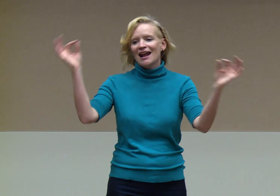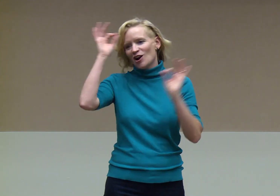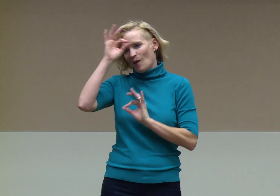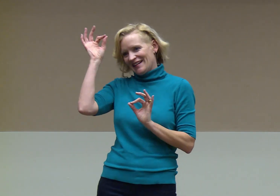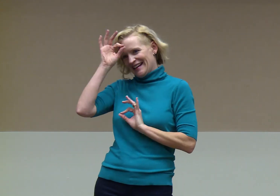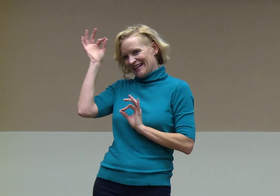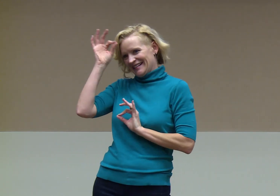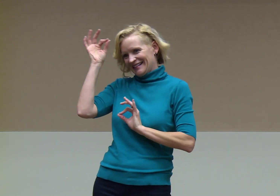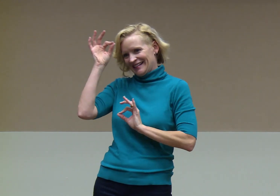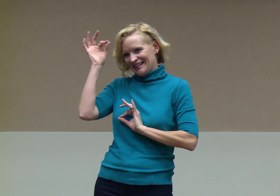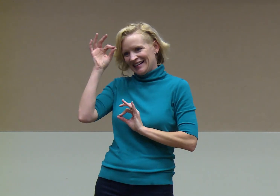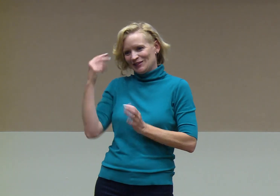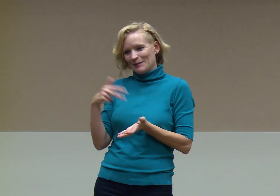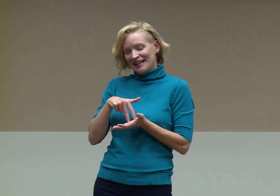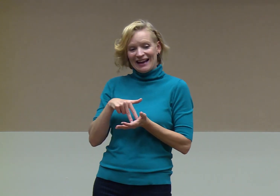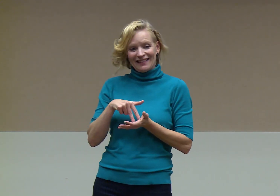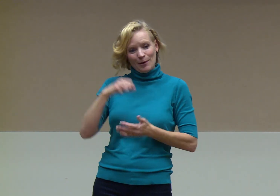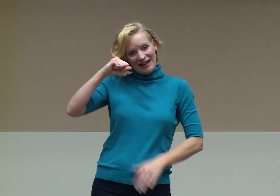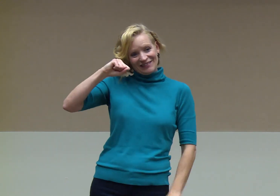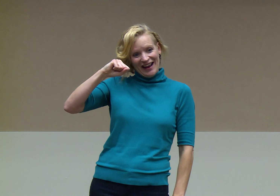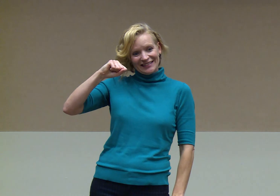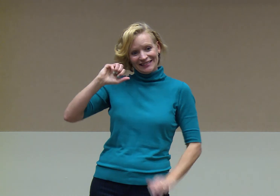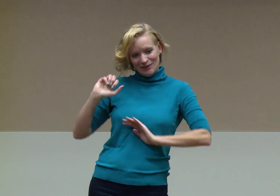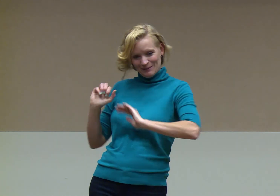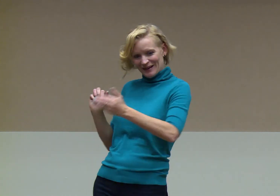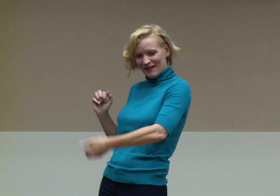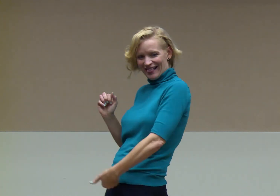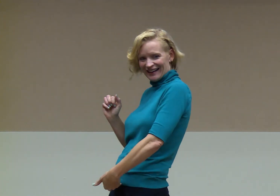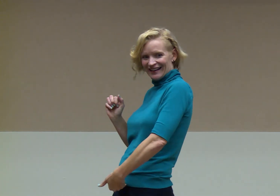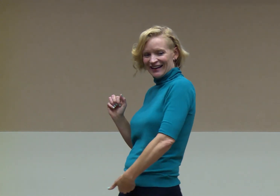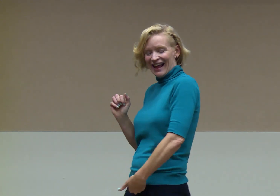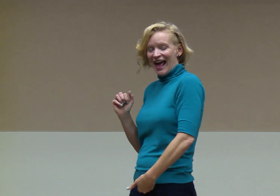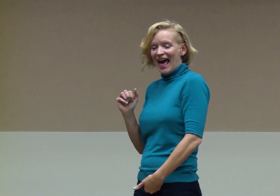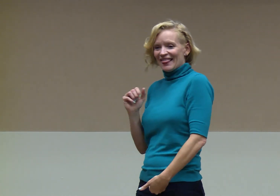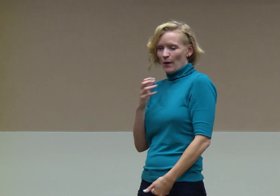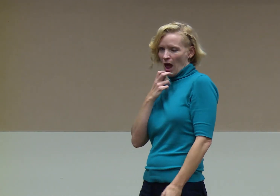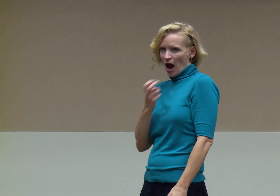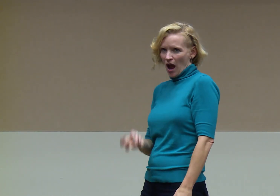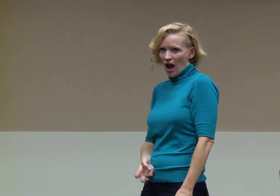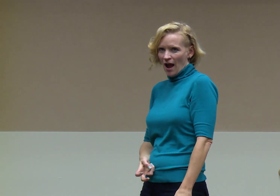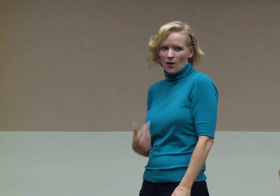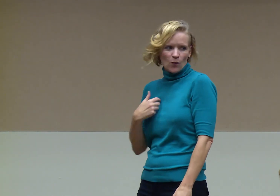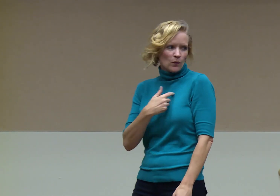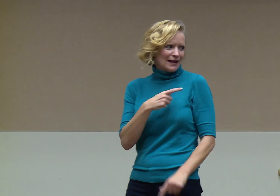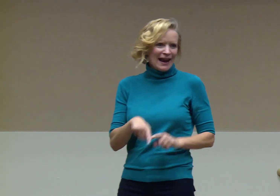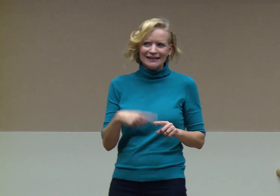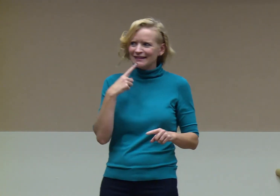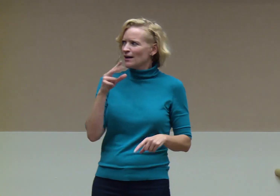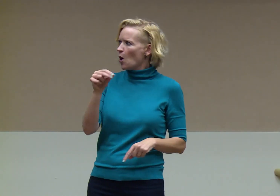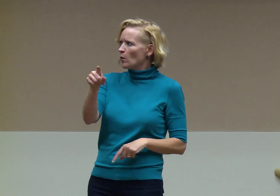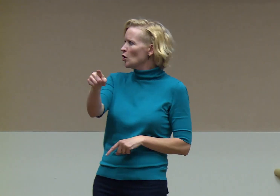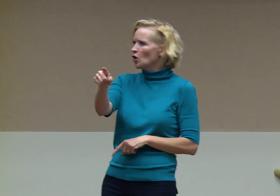and my committee had no idea for my defense that I was pregnant ahead of time. So I'm standing there for my dissertation